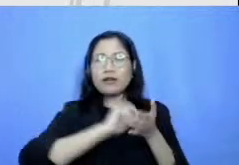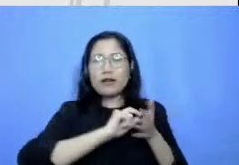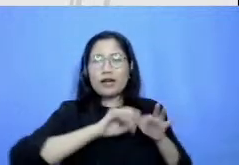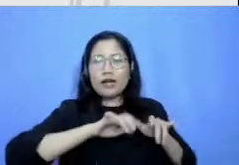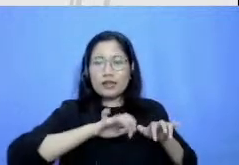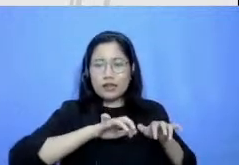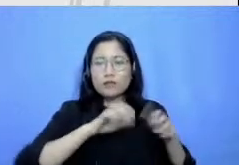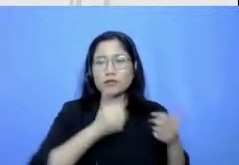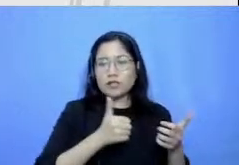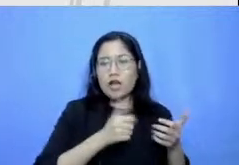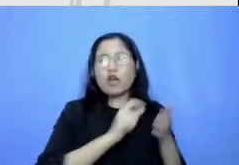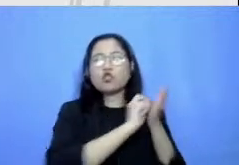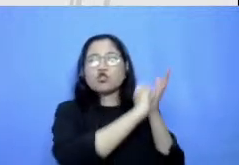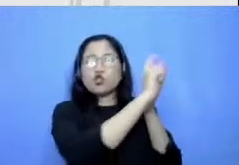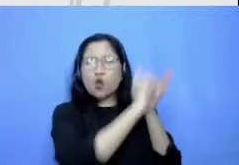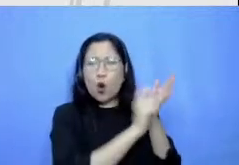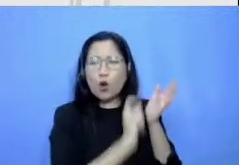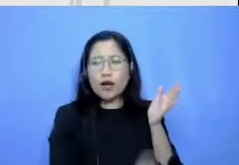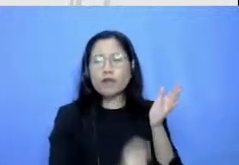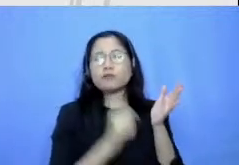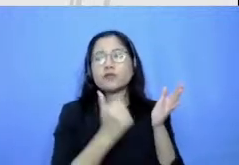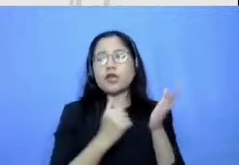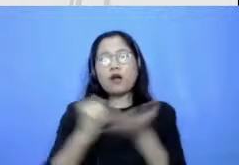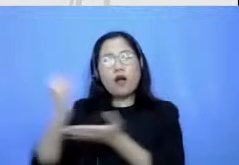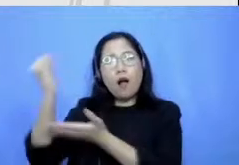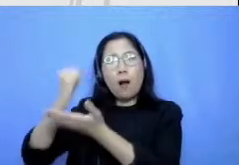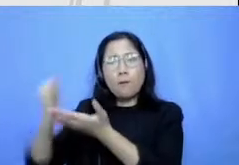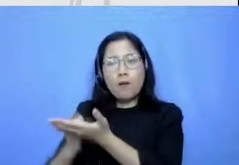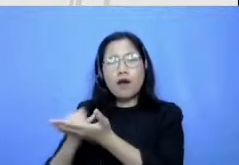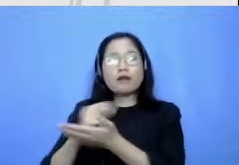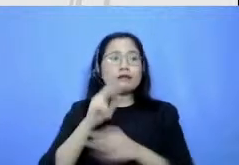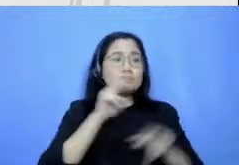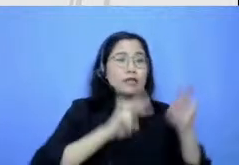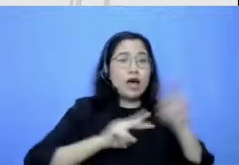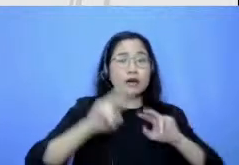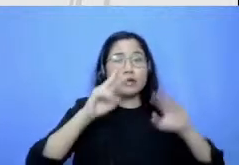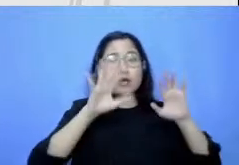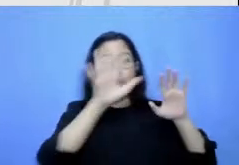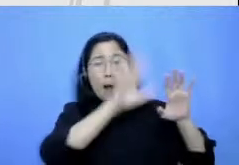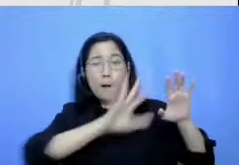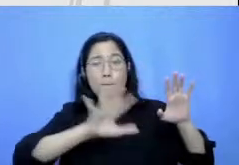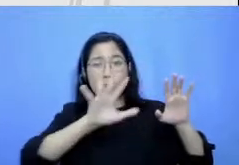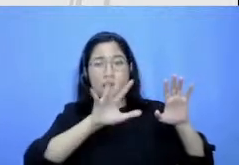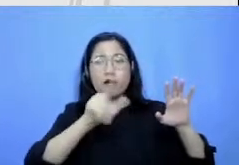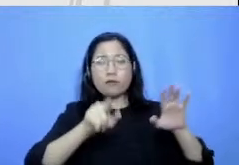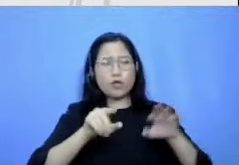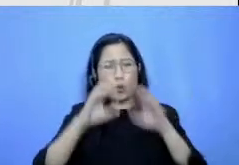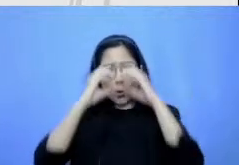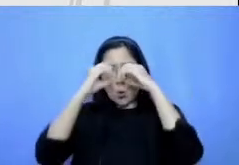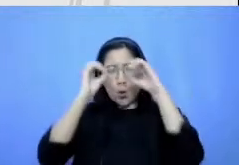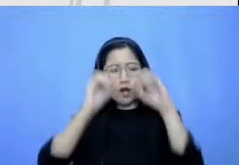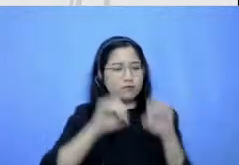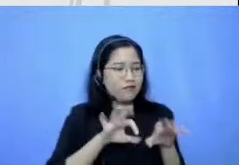can enter images we can search for images via Google Search Just in Google Jamboree, it's